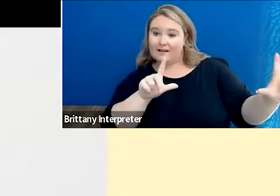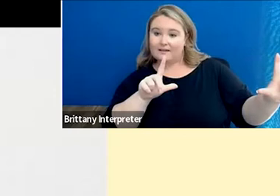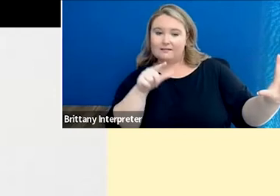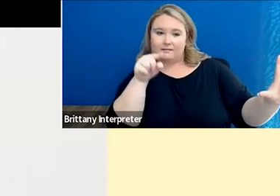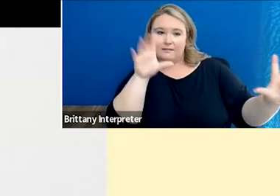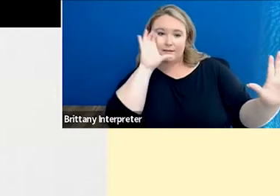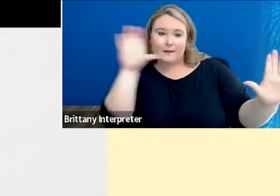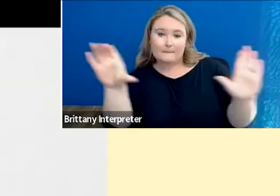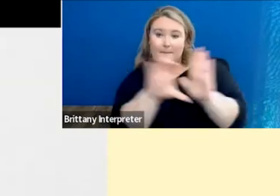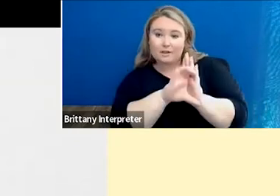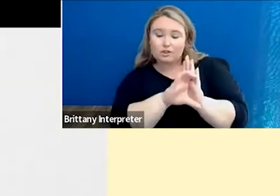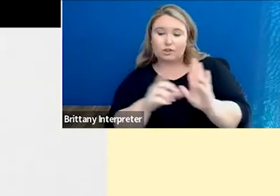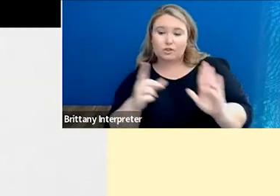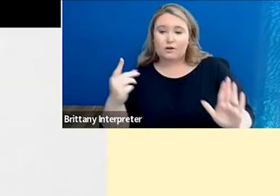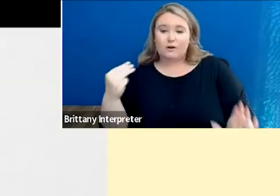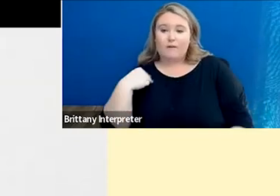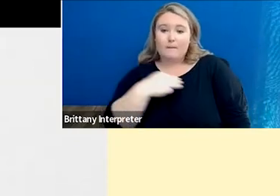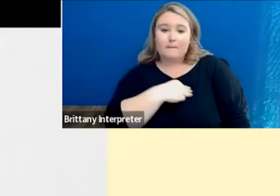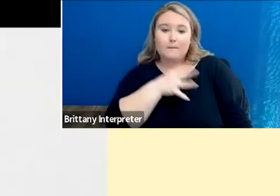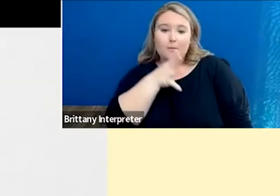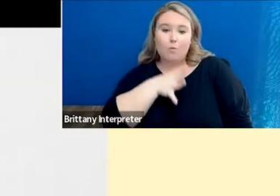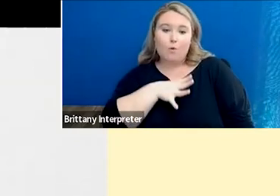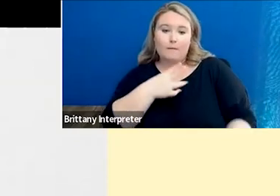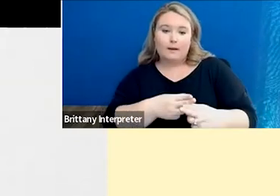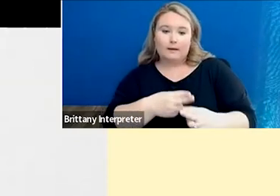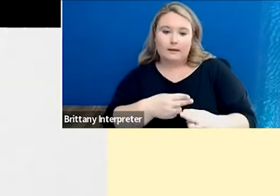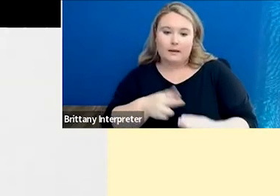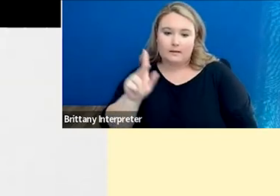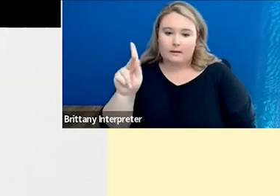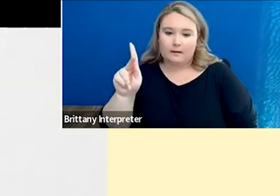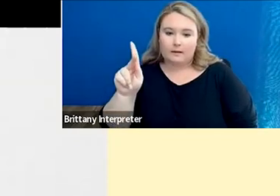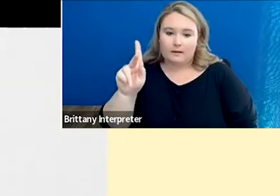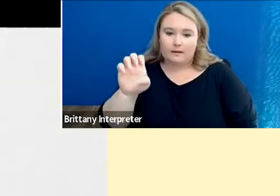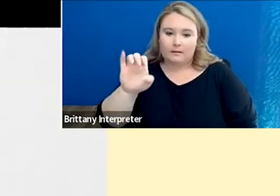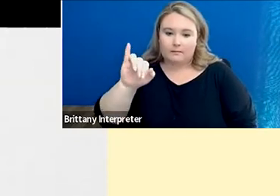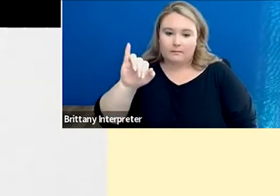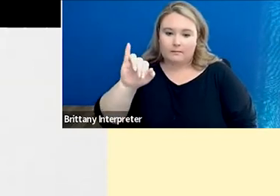of one of our members, Keisha, holding a sign in a recent mobilization we had on MLK Day